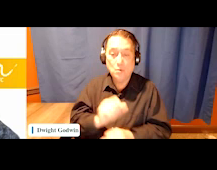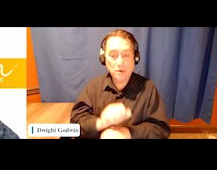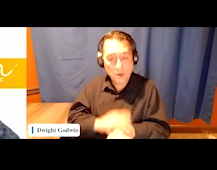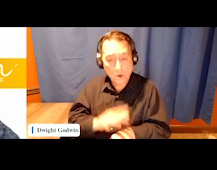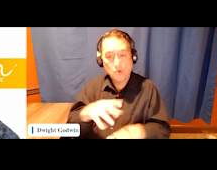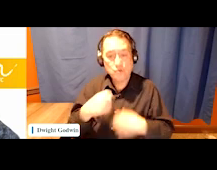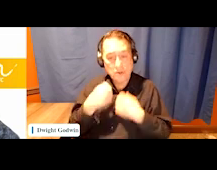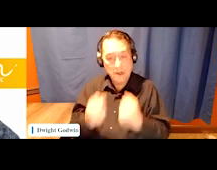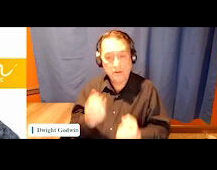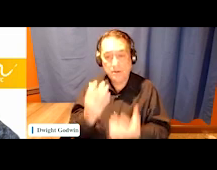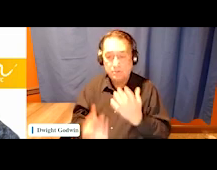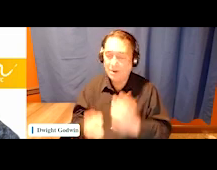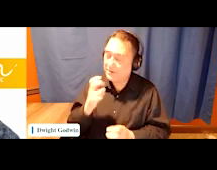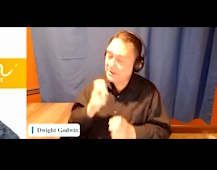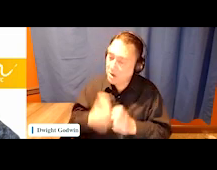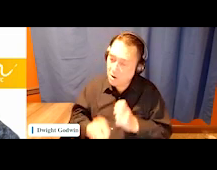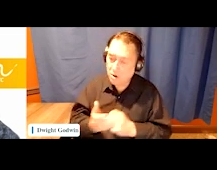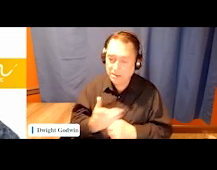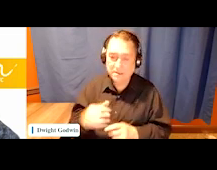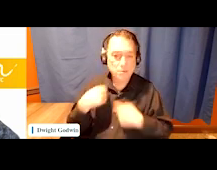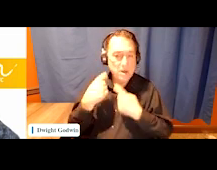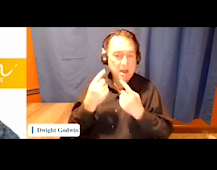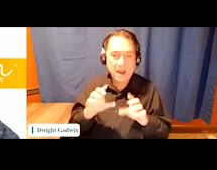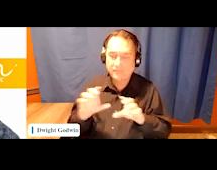probably the hardest thing you will ever do, in my opinion.